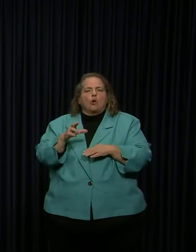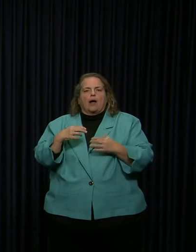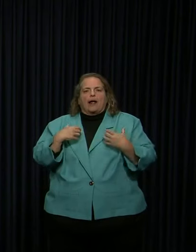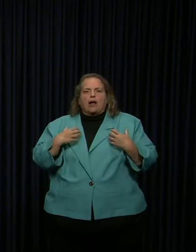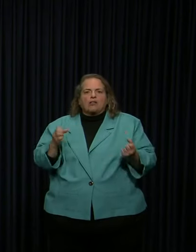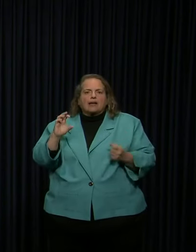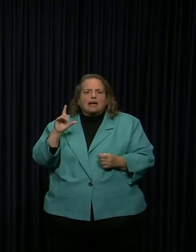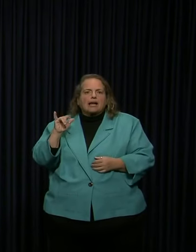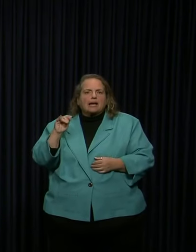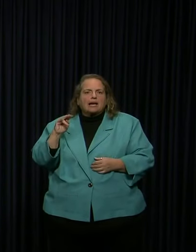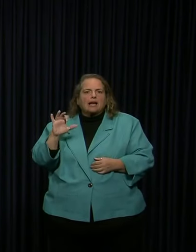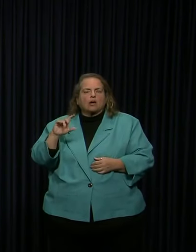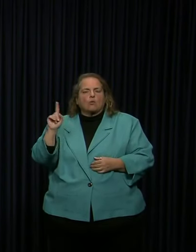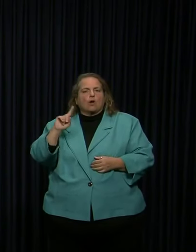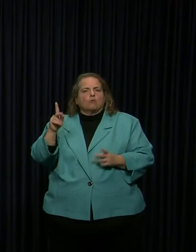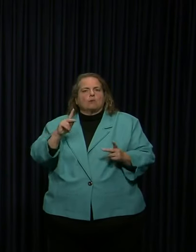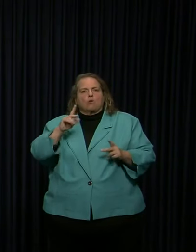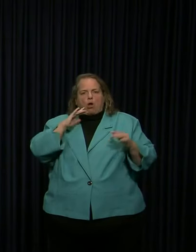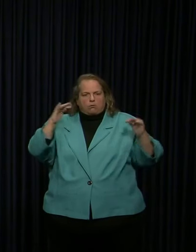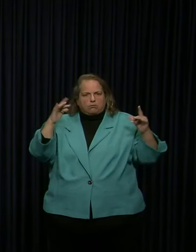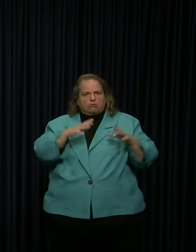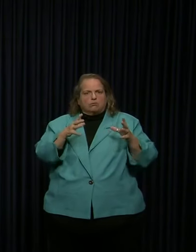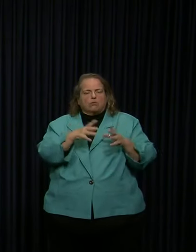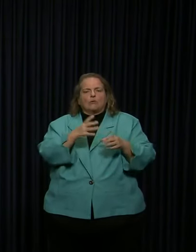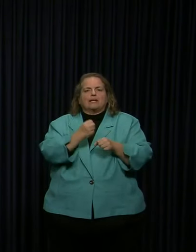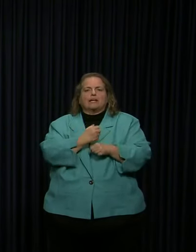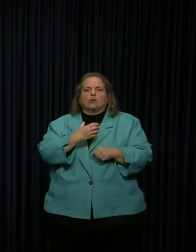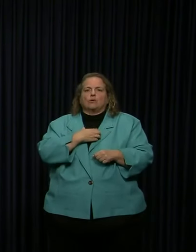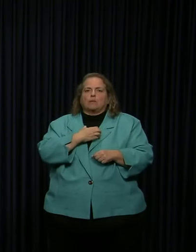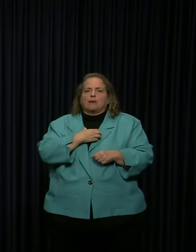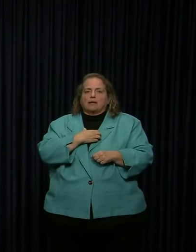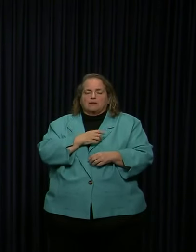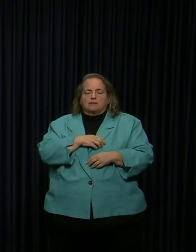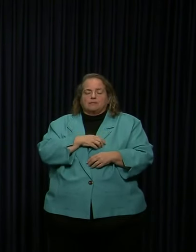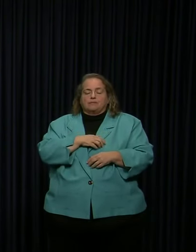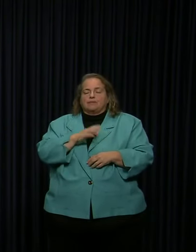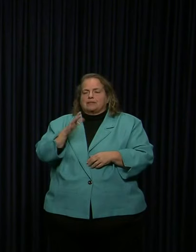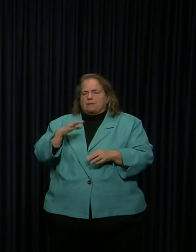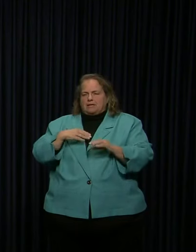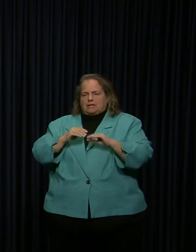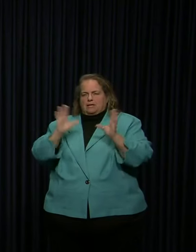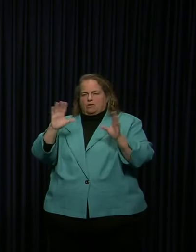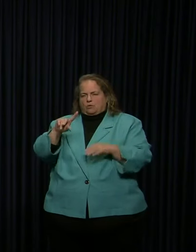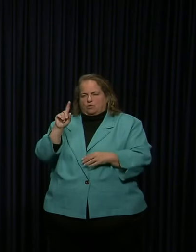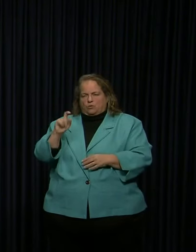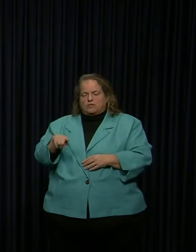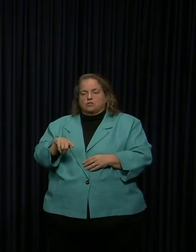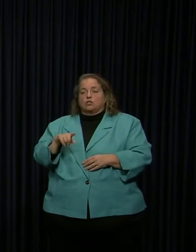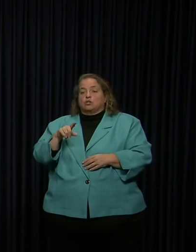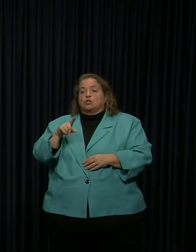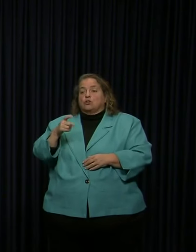30-PLUS CALLS TO STATE MISS AROUND THE STATE TO GO LOOK AT MASS GATHERINGS, AND YOU KNOW